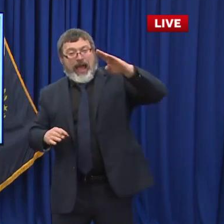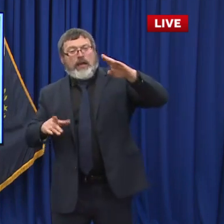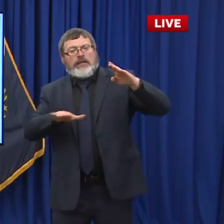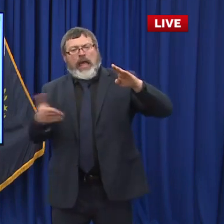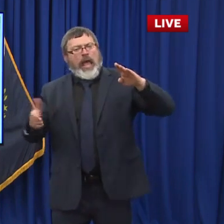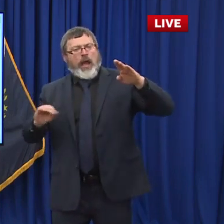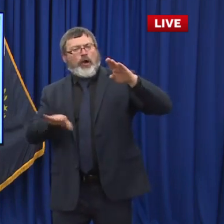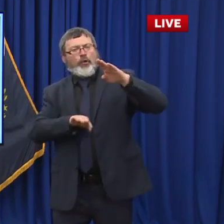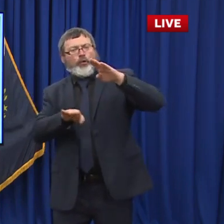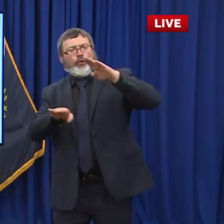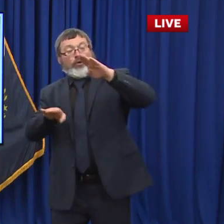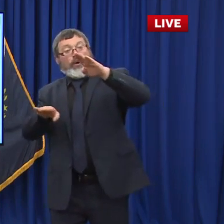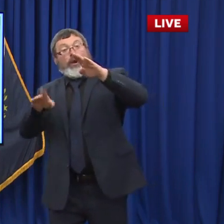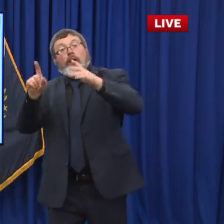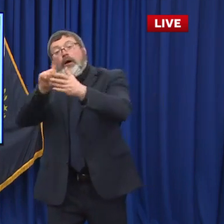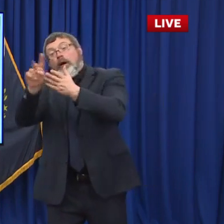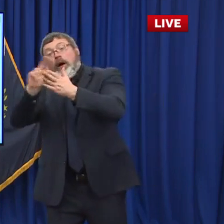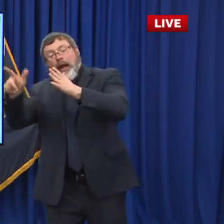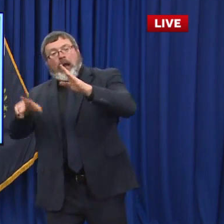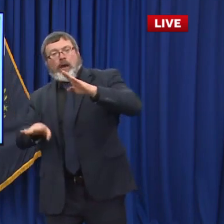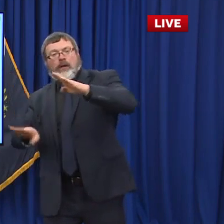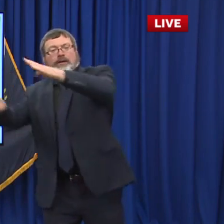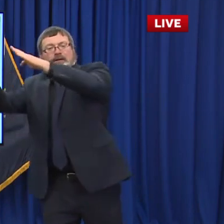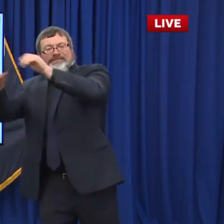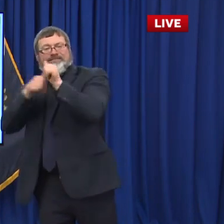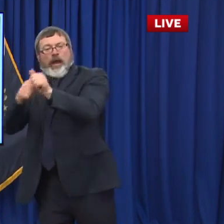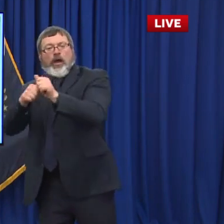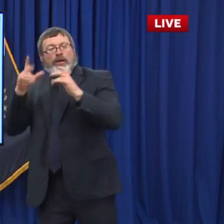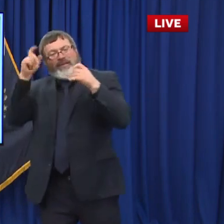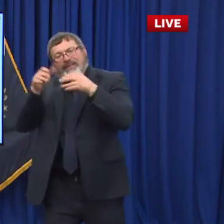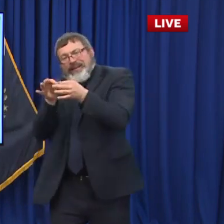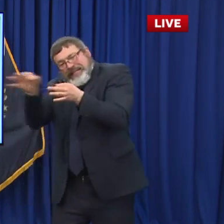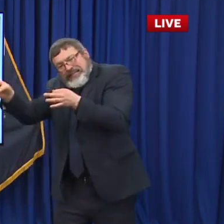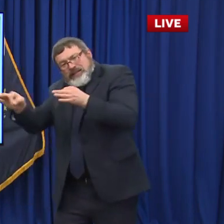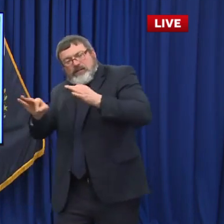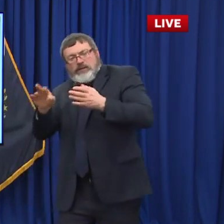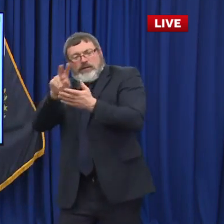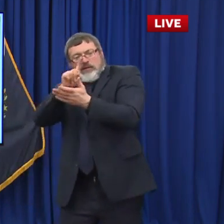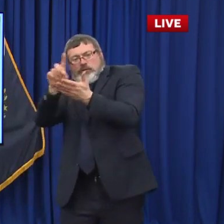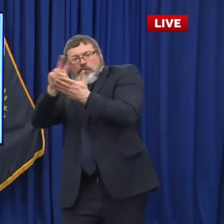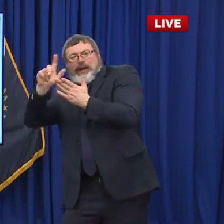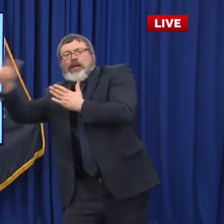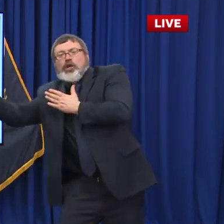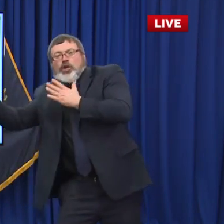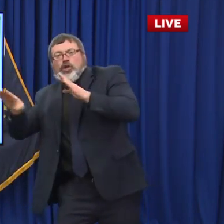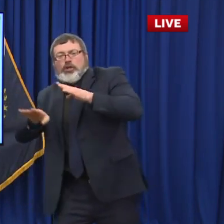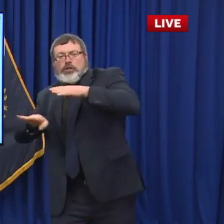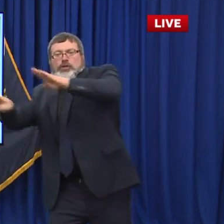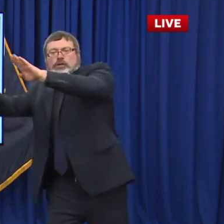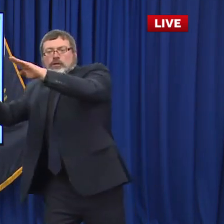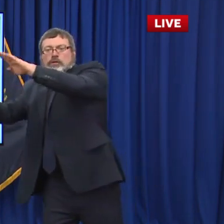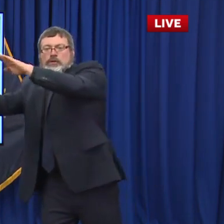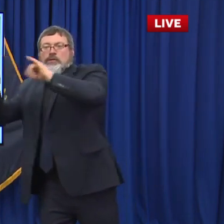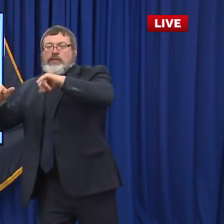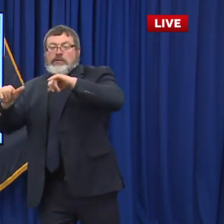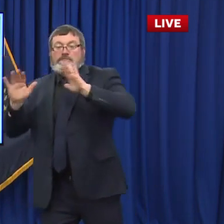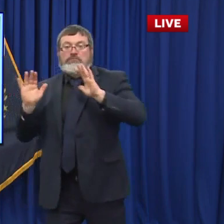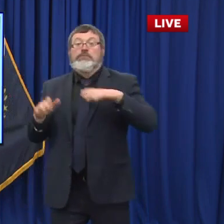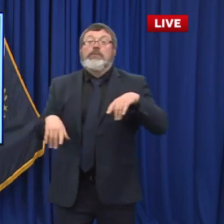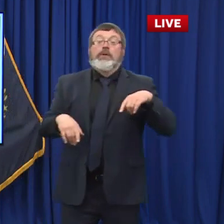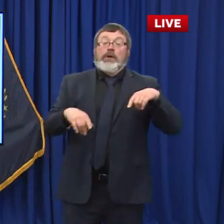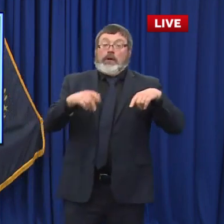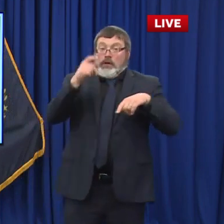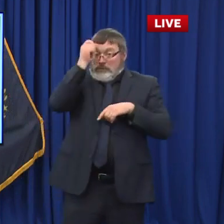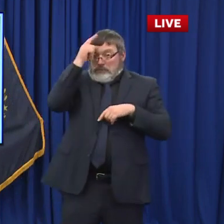WE ARE BOUNCING AROUND THE TOP, WE HAVE ONLY HAD A DAY OR TWO CROSS 1000 CASES.